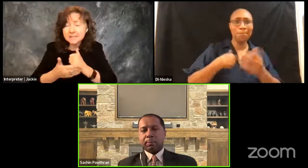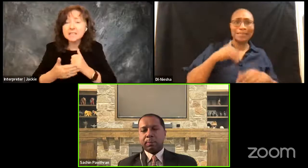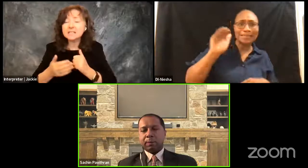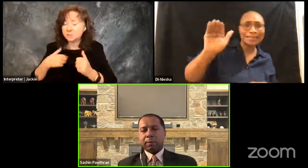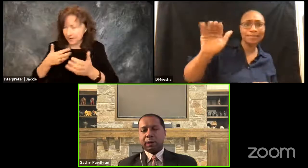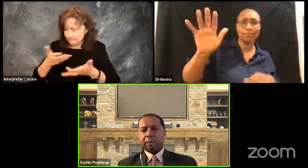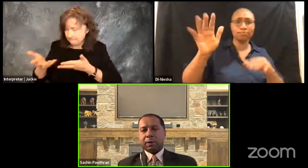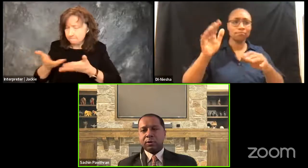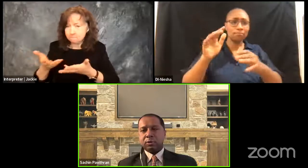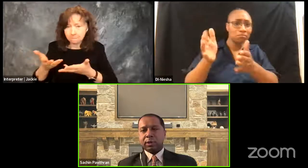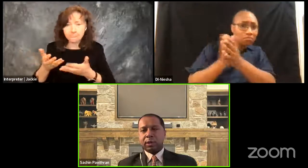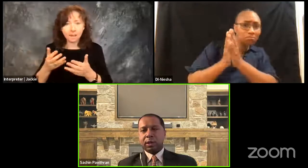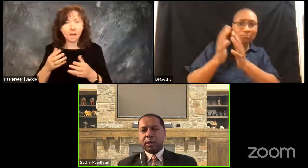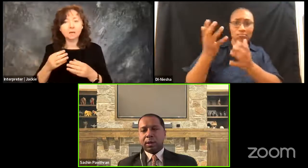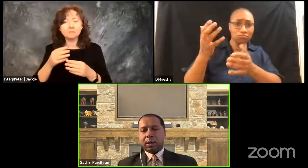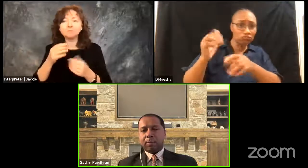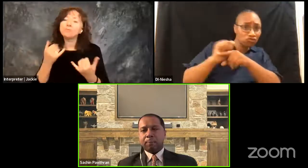being provided virtually.